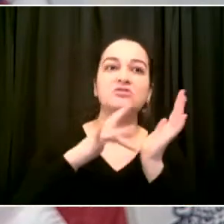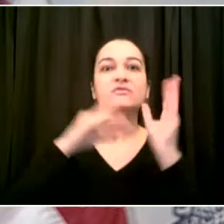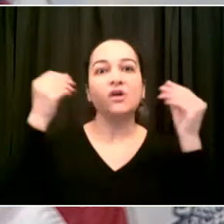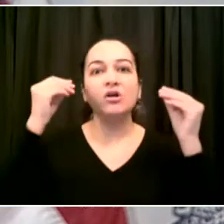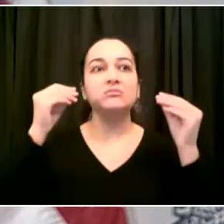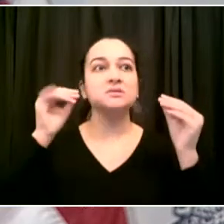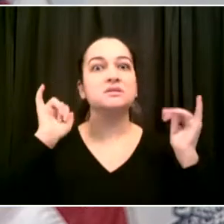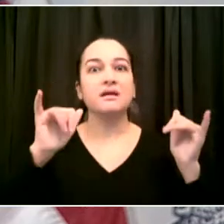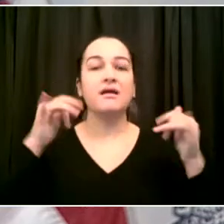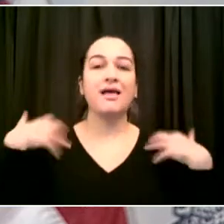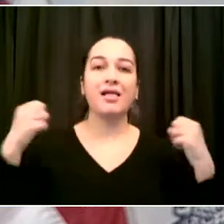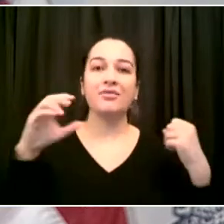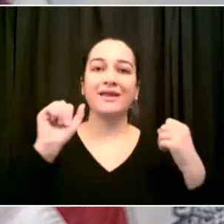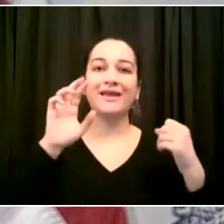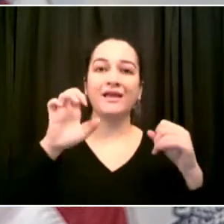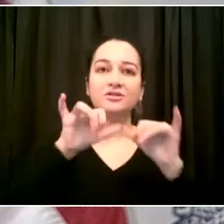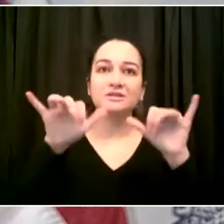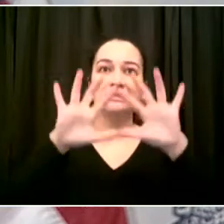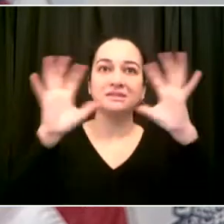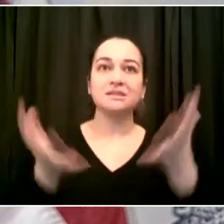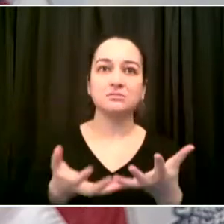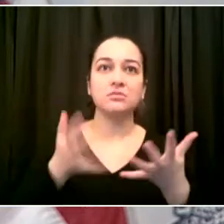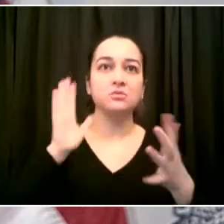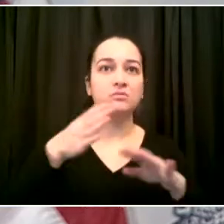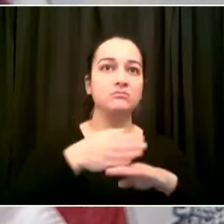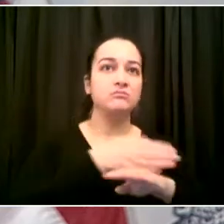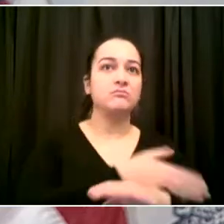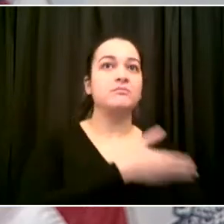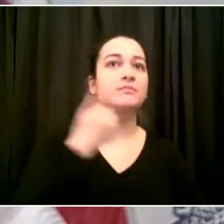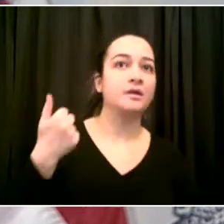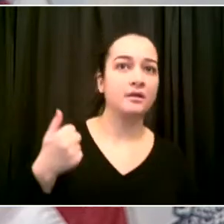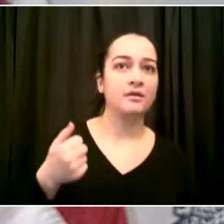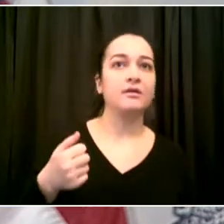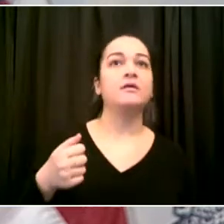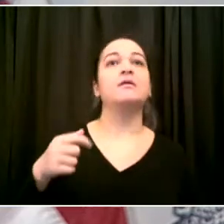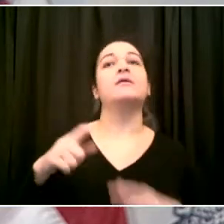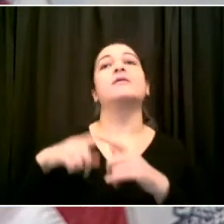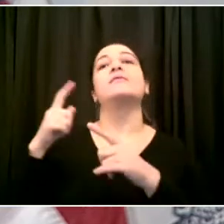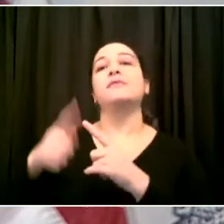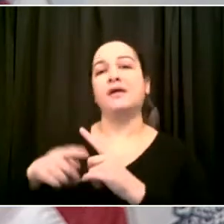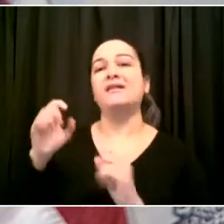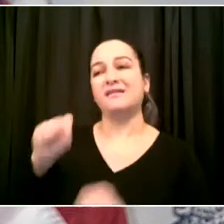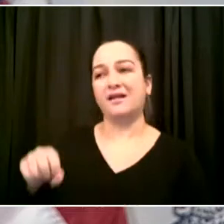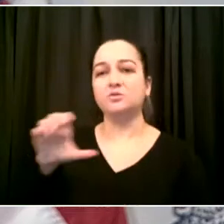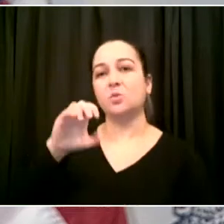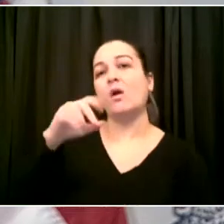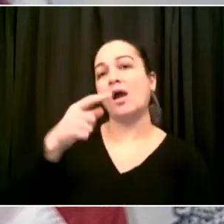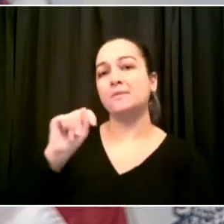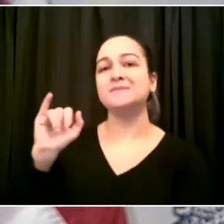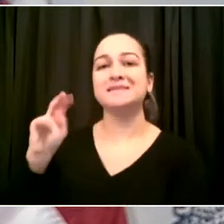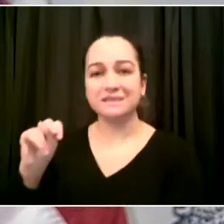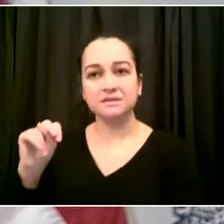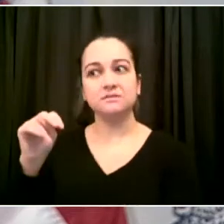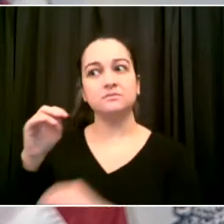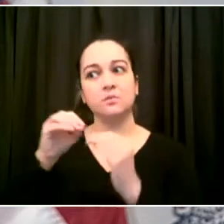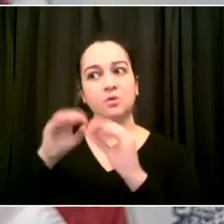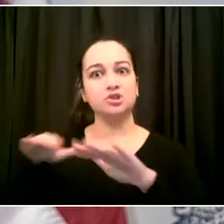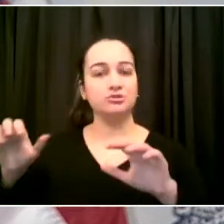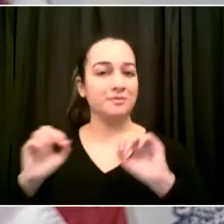MIGHT BE AT A POINT WHERE WE CAN DO A MORE